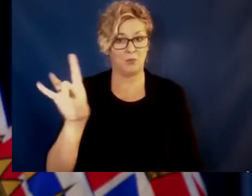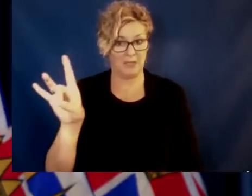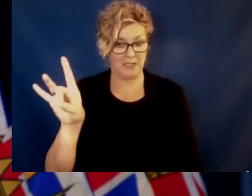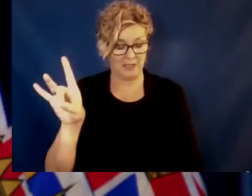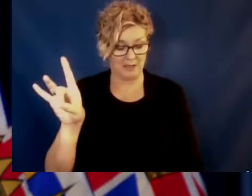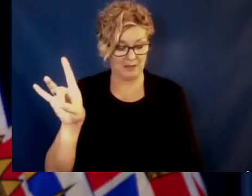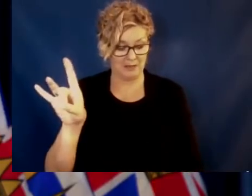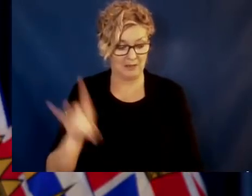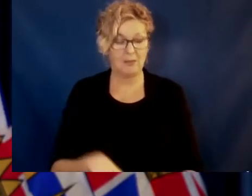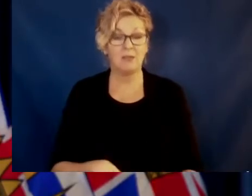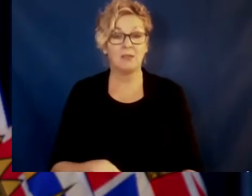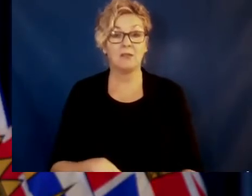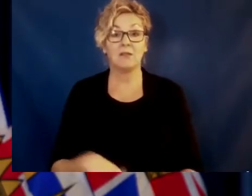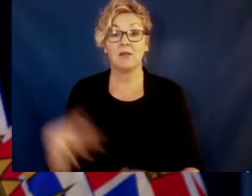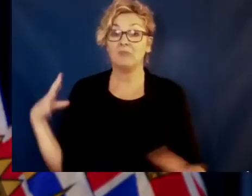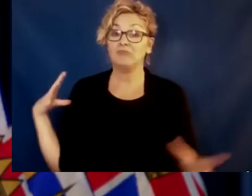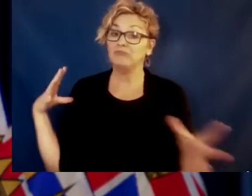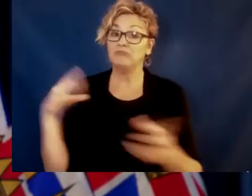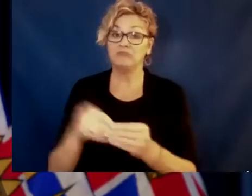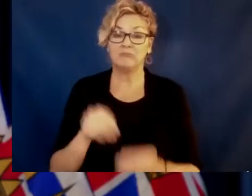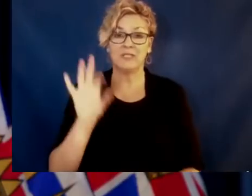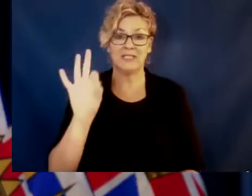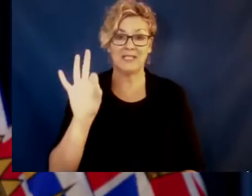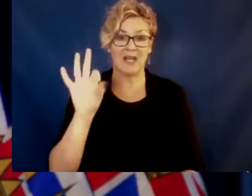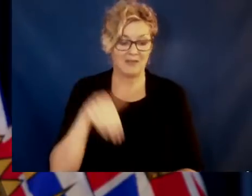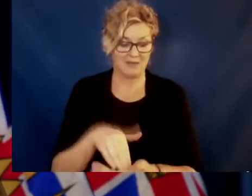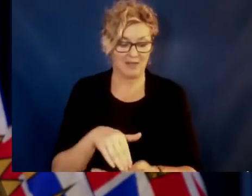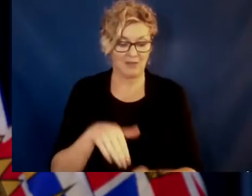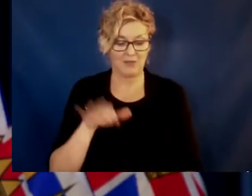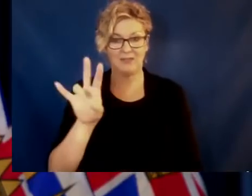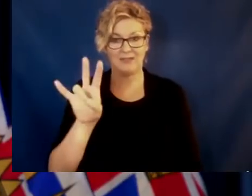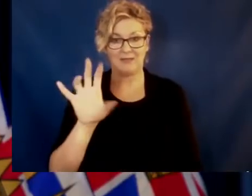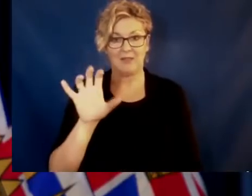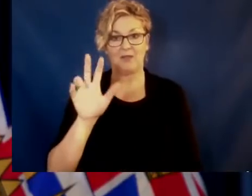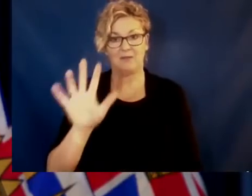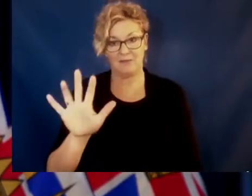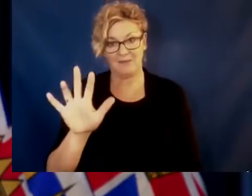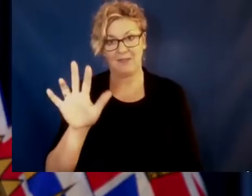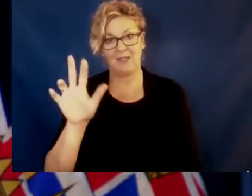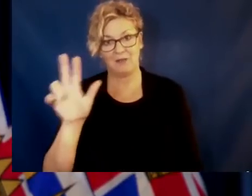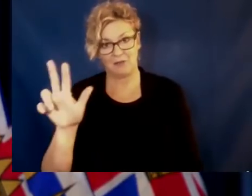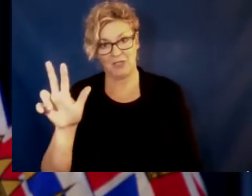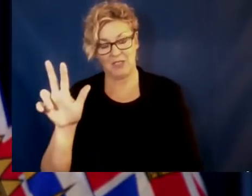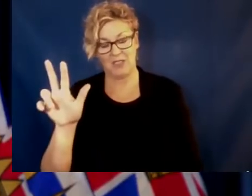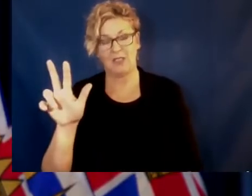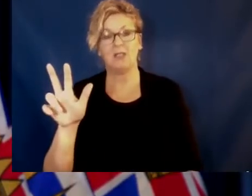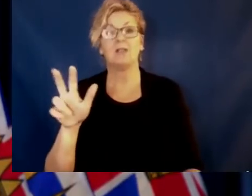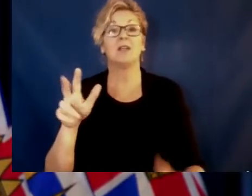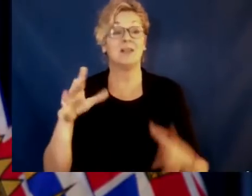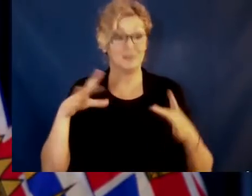health care outbreaks that were found over the weekend, one at the village in Langley.